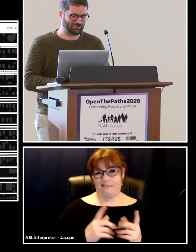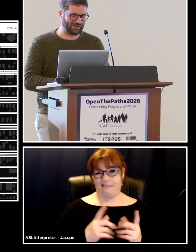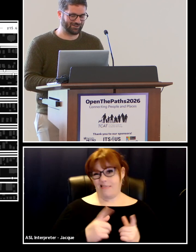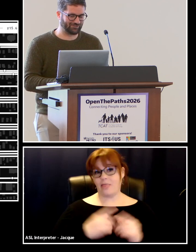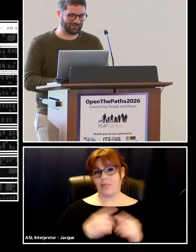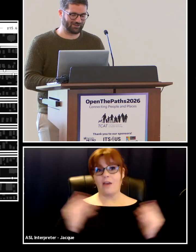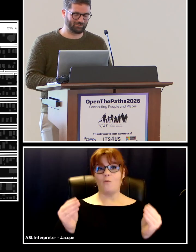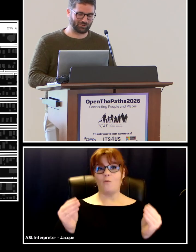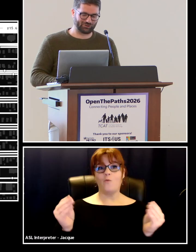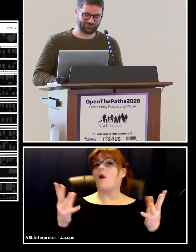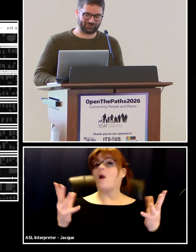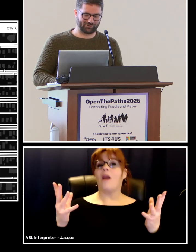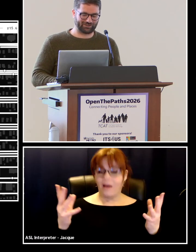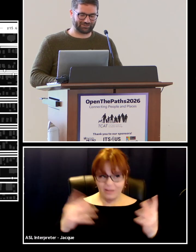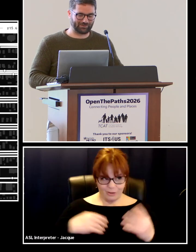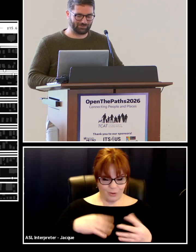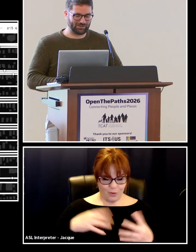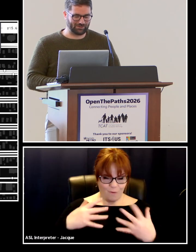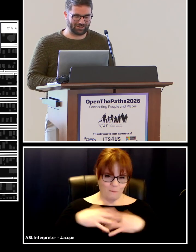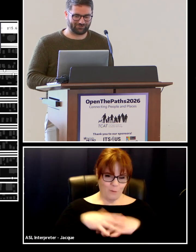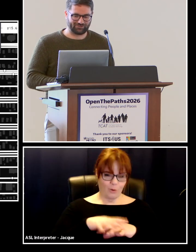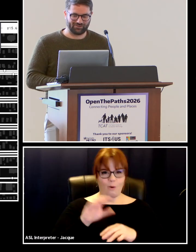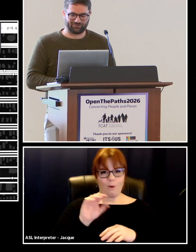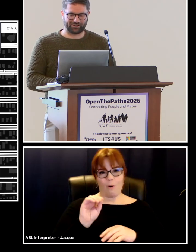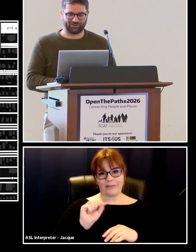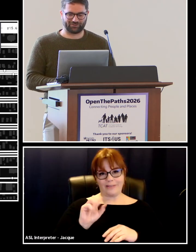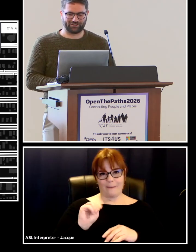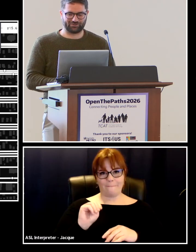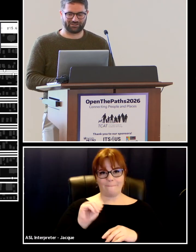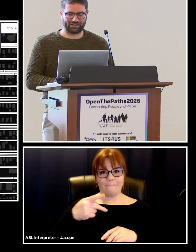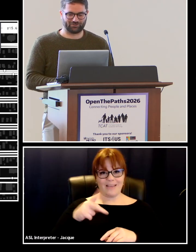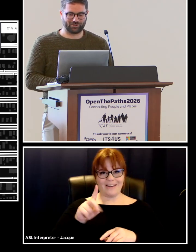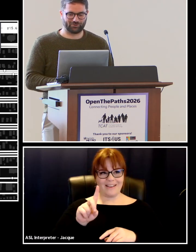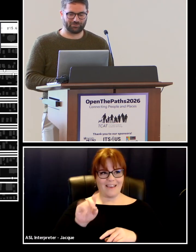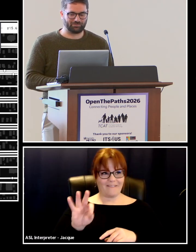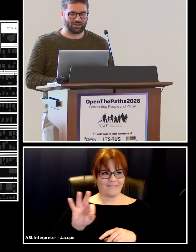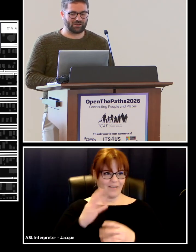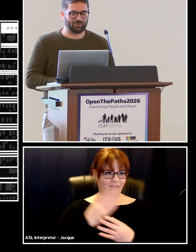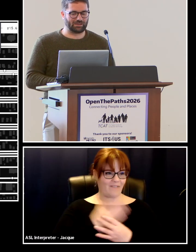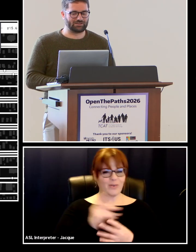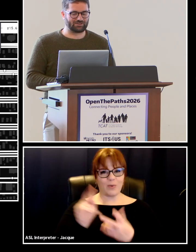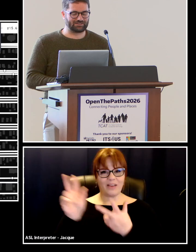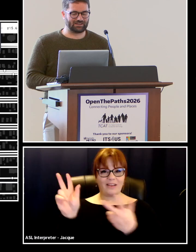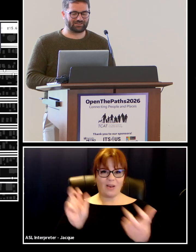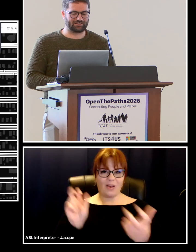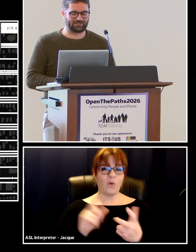you have a merged OSM PDF file that you can download. Um, and you can take this